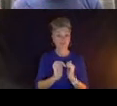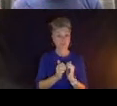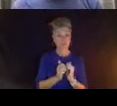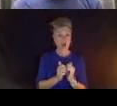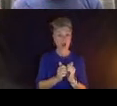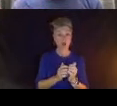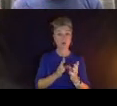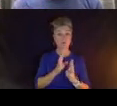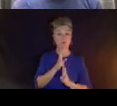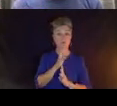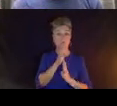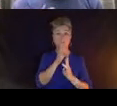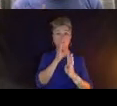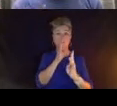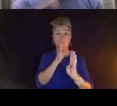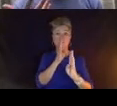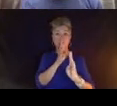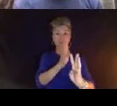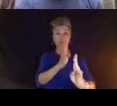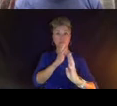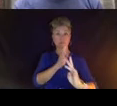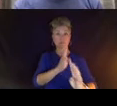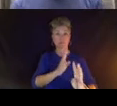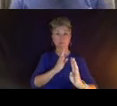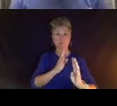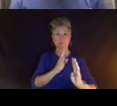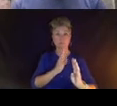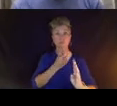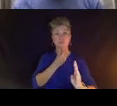and how we construct our voice essentially,